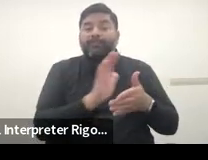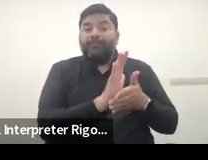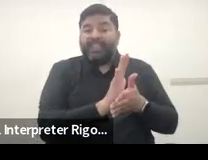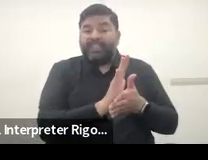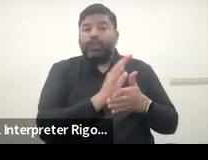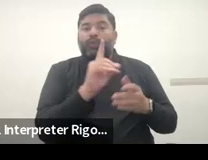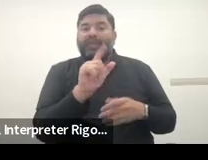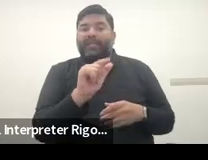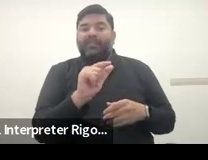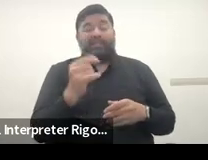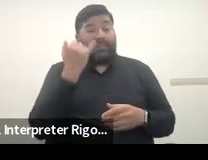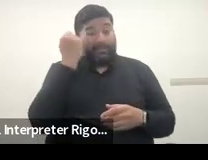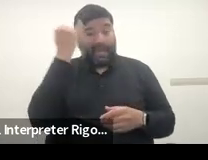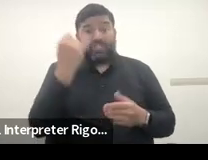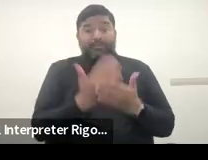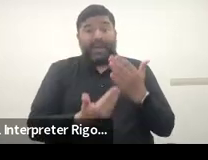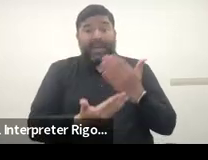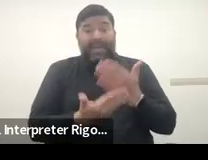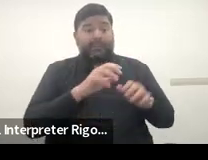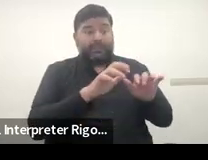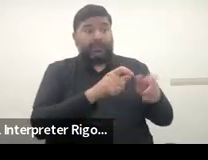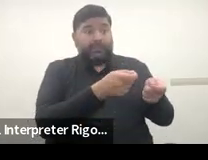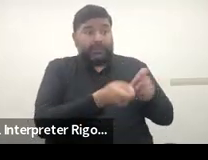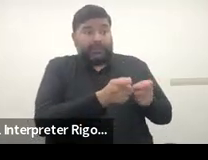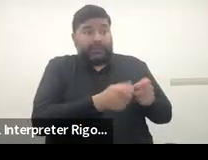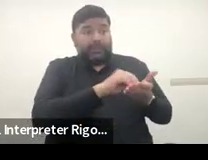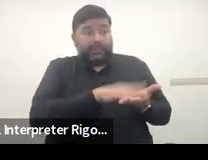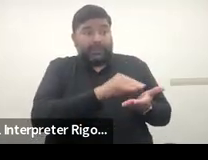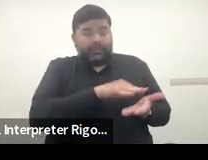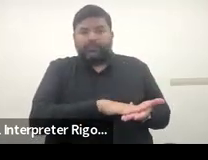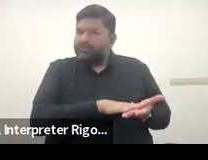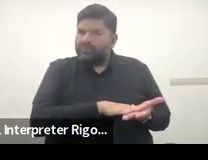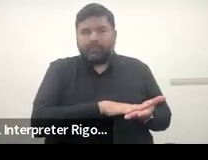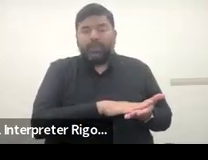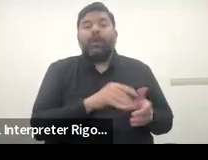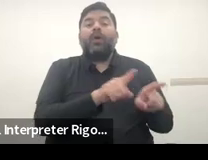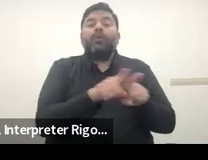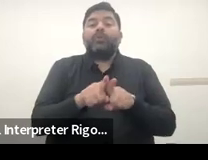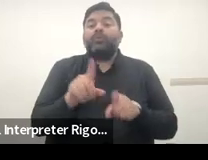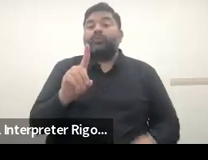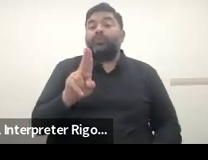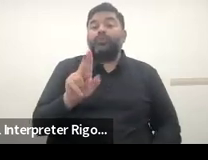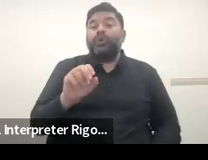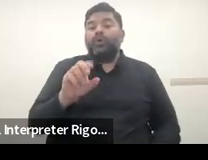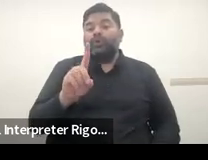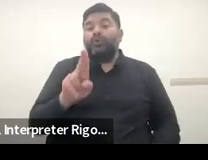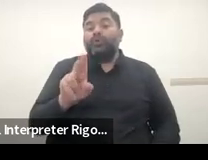to do manually. We can also think about for, for example Duolingo provides spoken language feedback